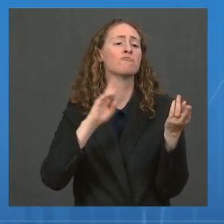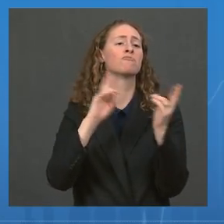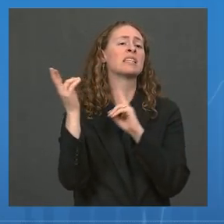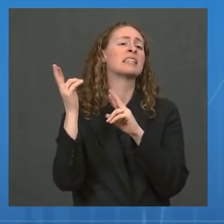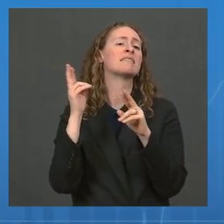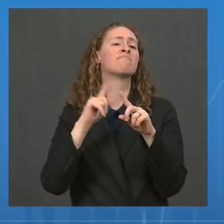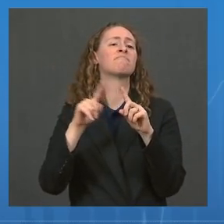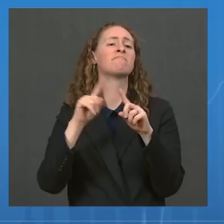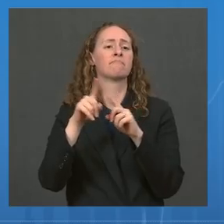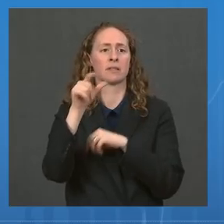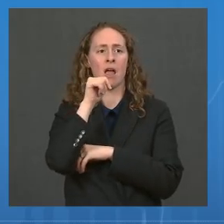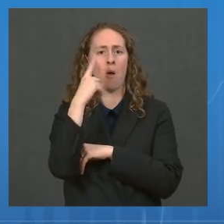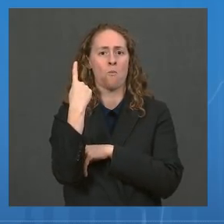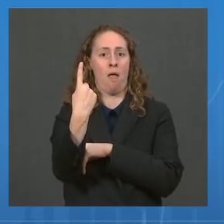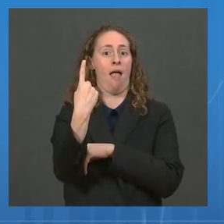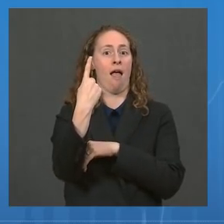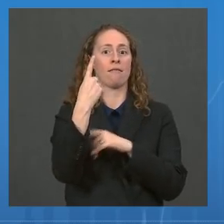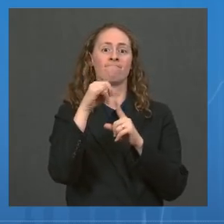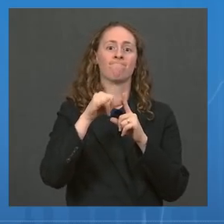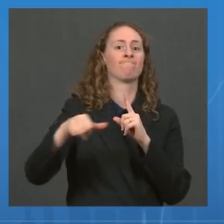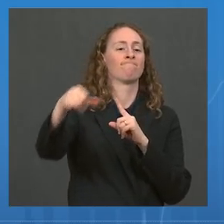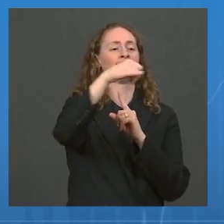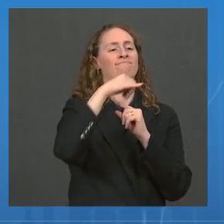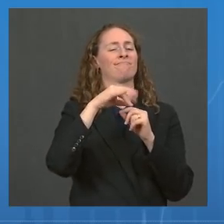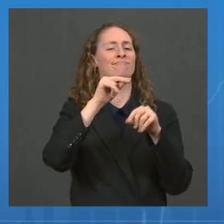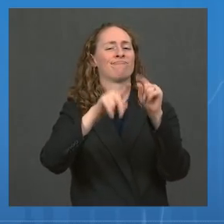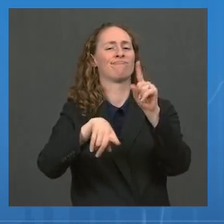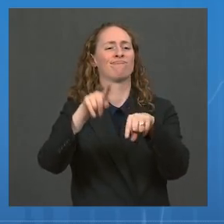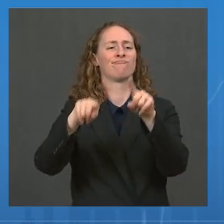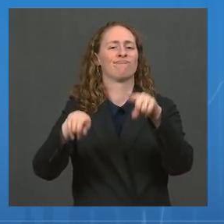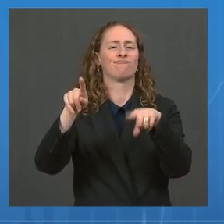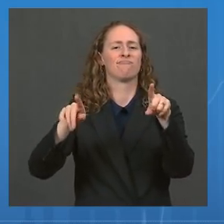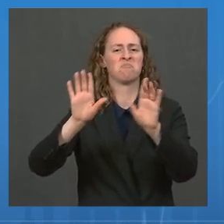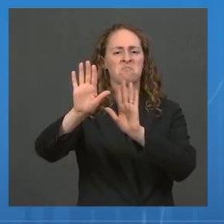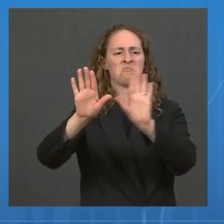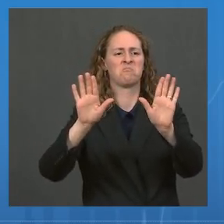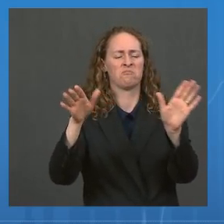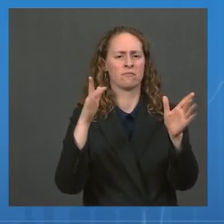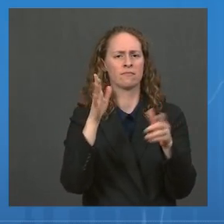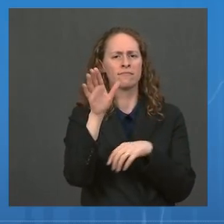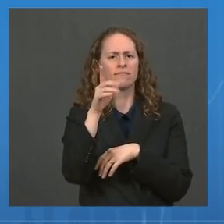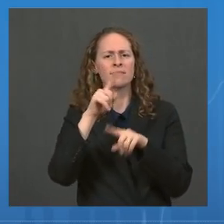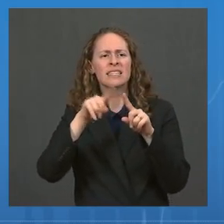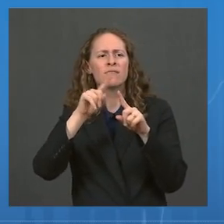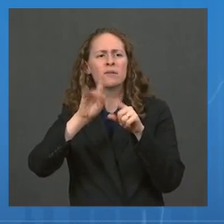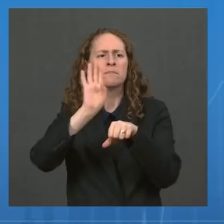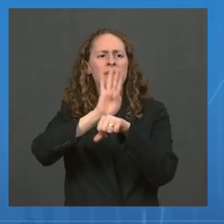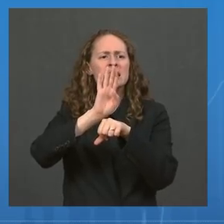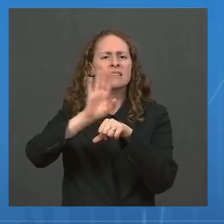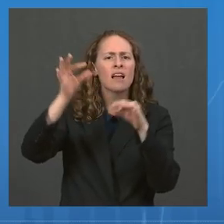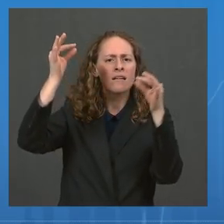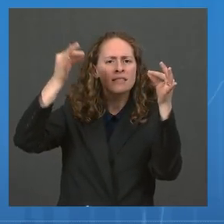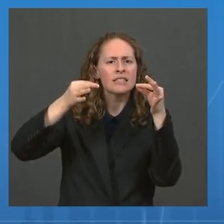and we support the innovation and know these advances will continue. But we also, at the same time,